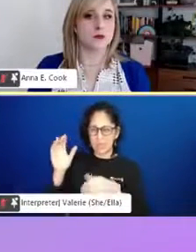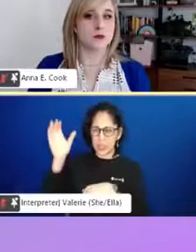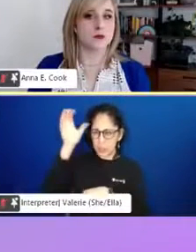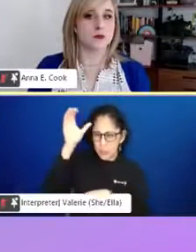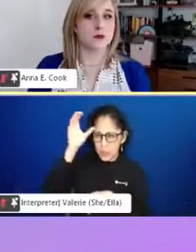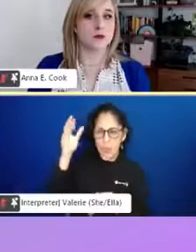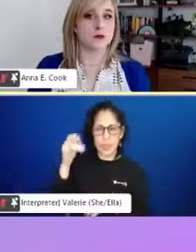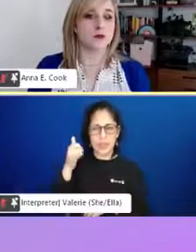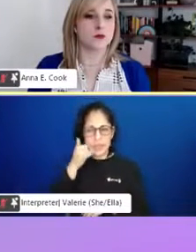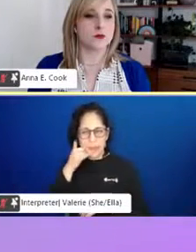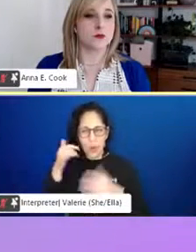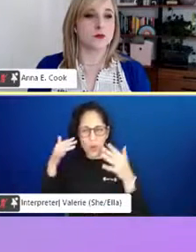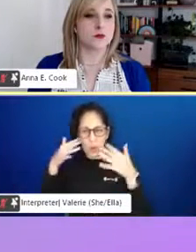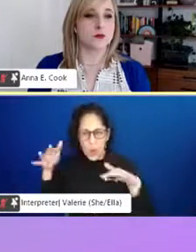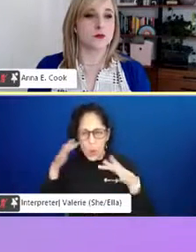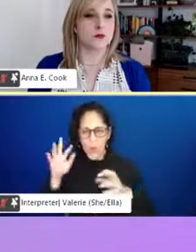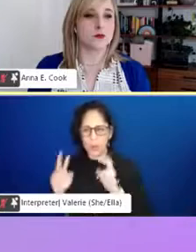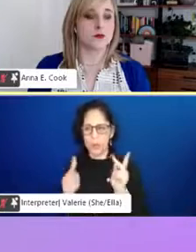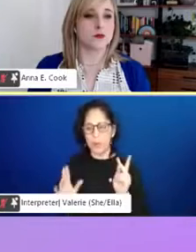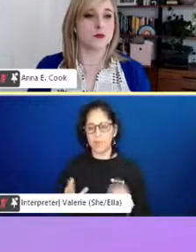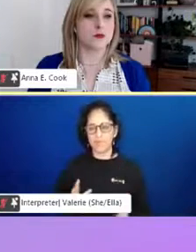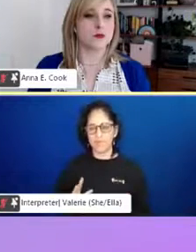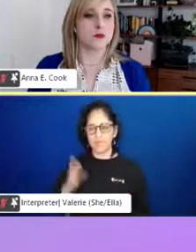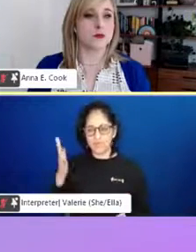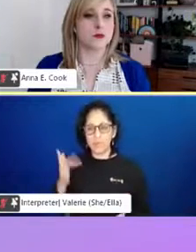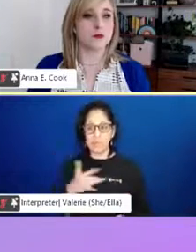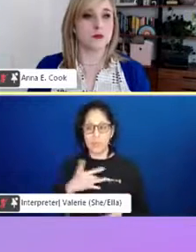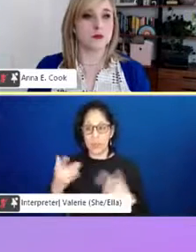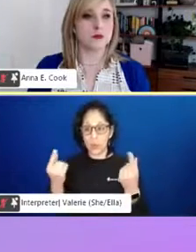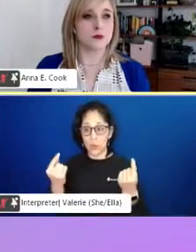cell phone so people they usually turn it off everything turned off